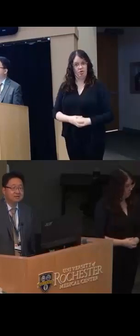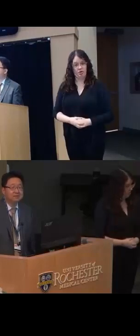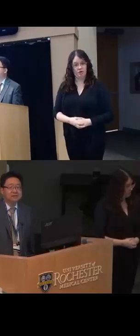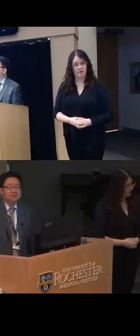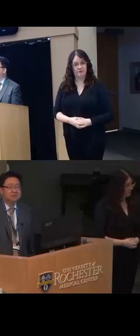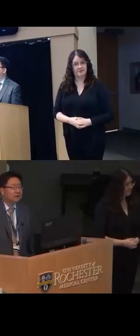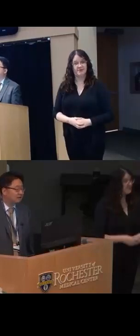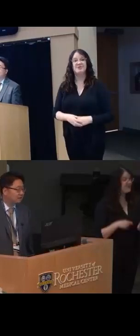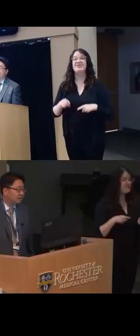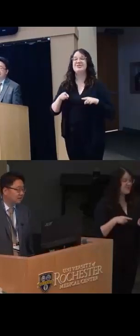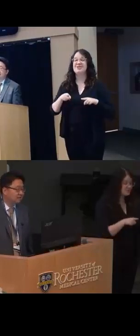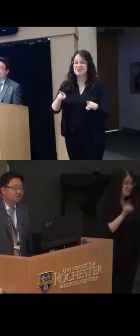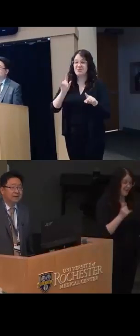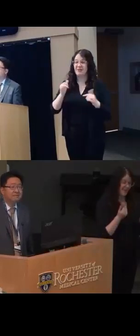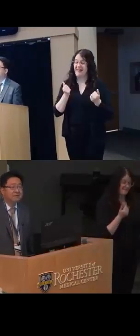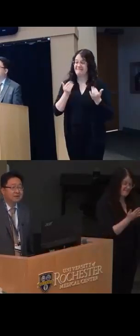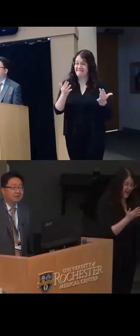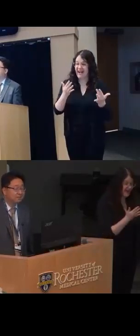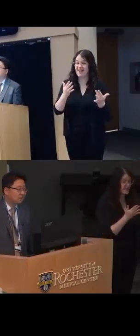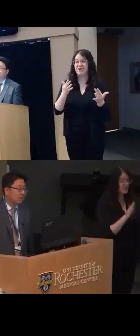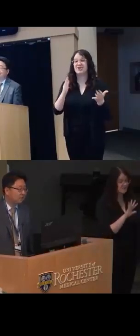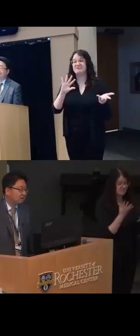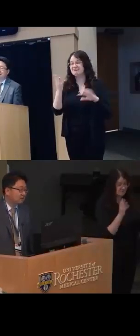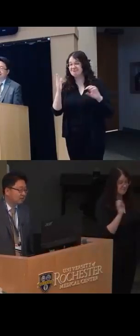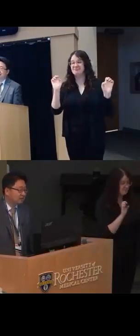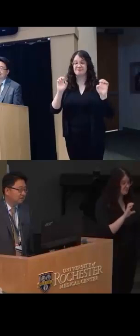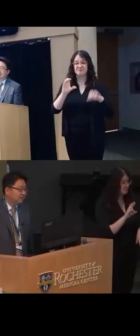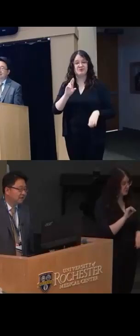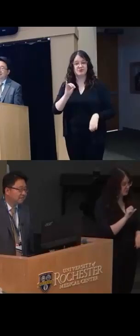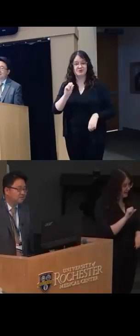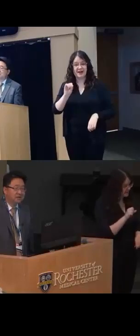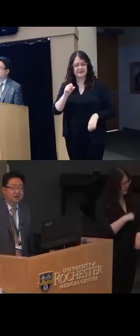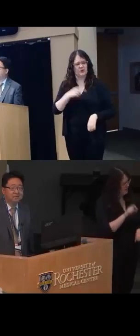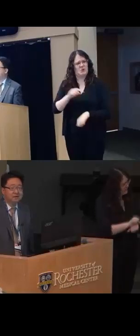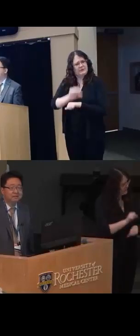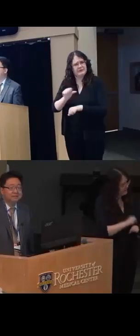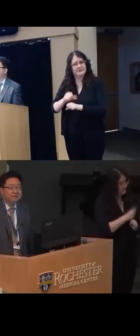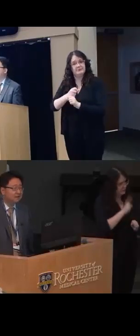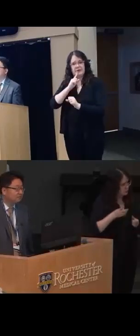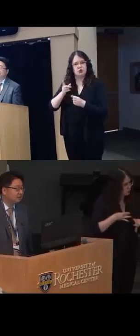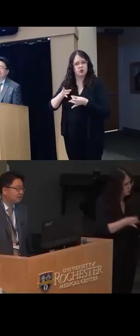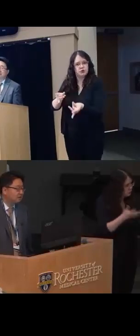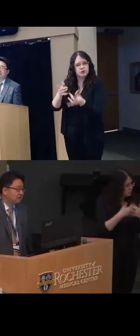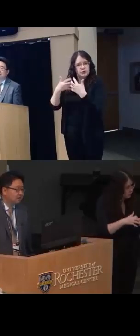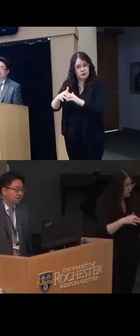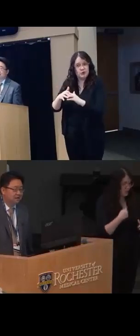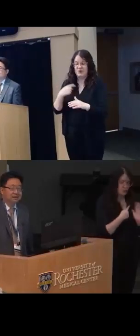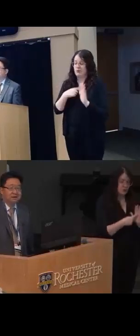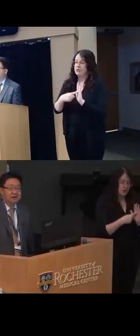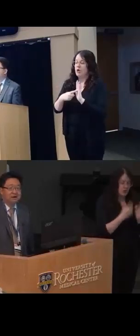we work so hard to get everything on board by demonstrating unbelievable teamwork and